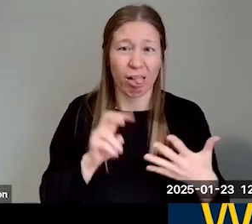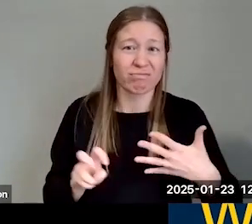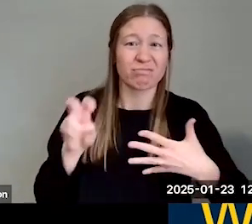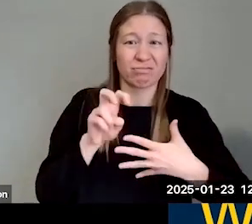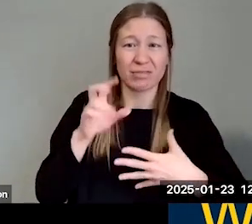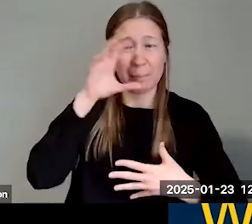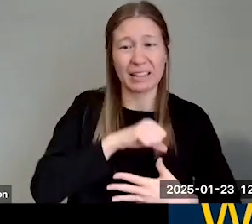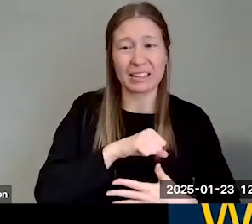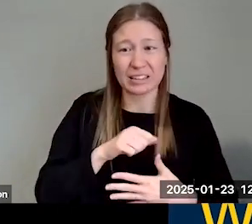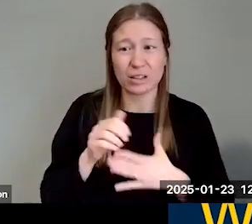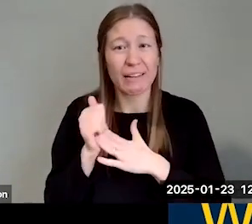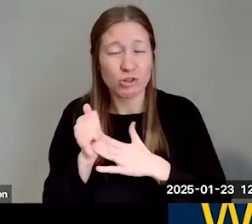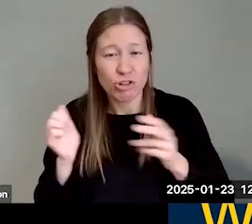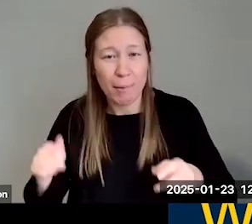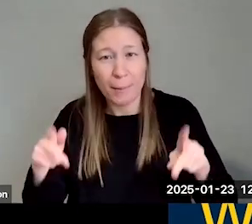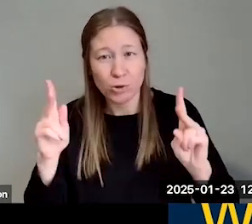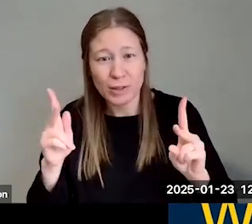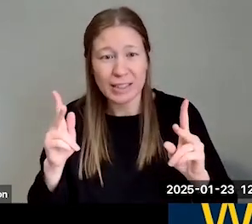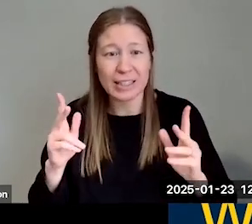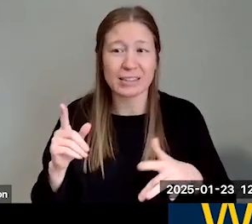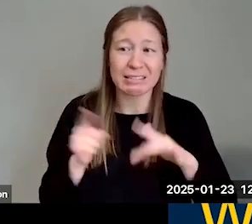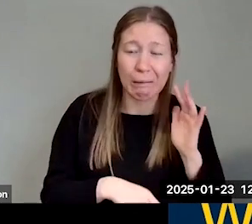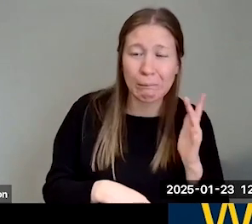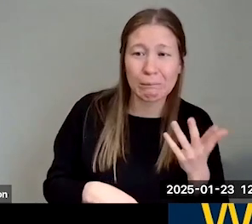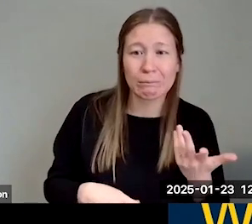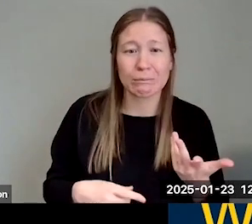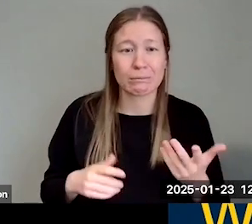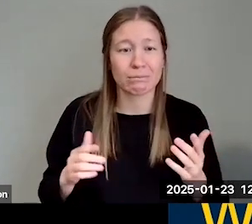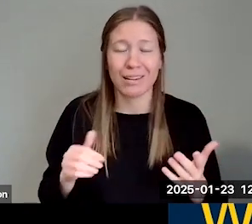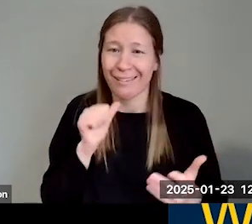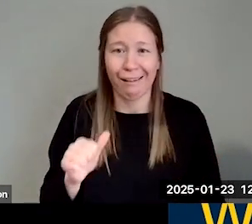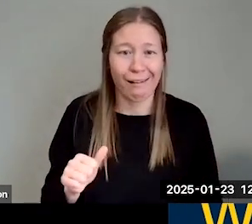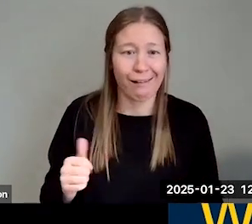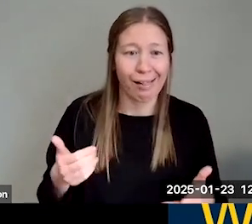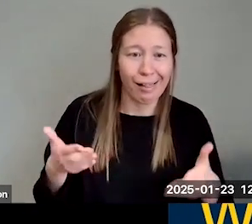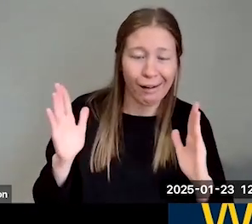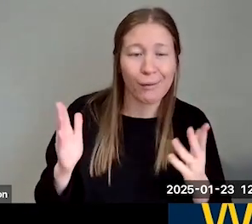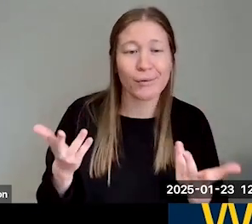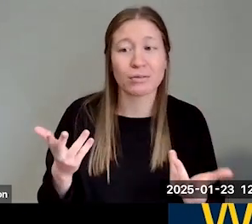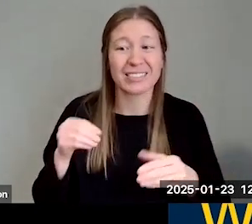leadership opportunities in the workplace and classroom, and perhaps they're unaware of their rights